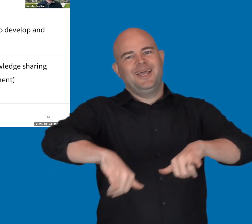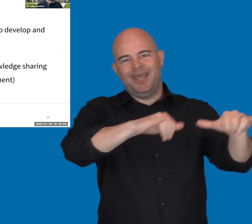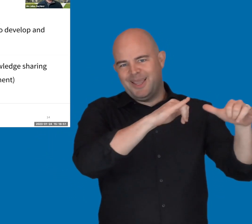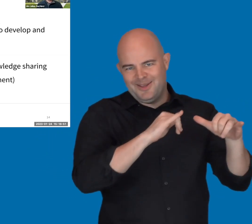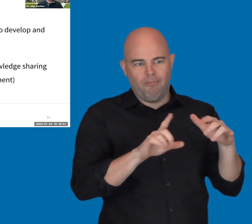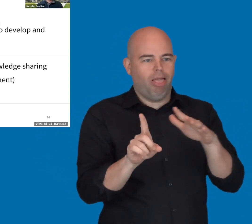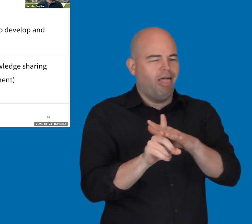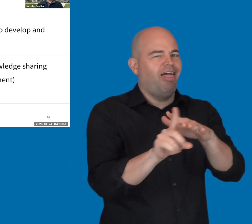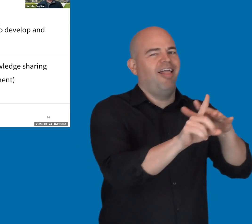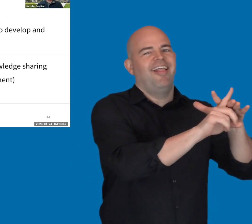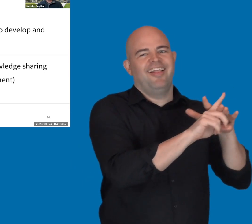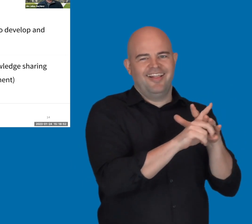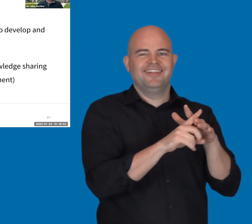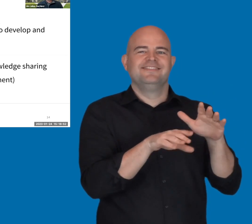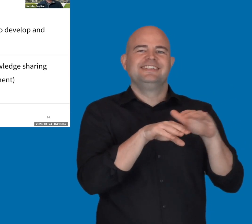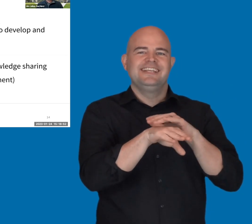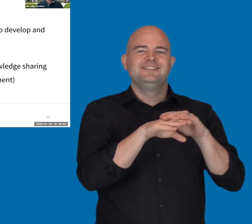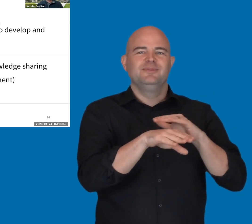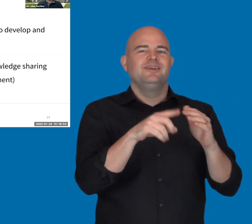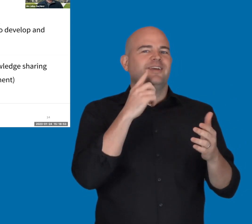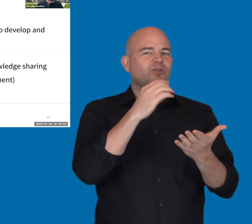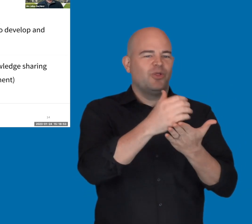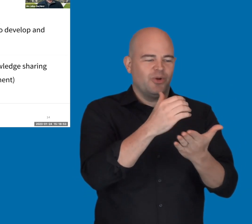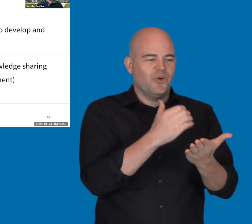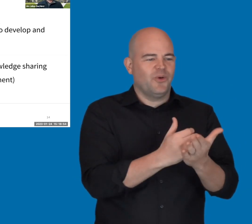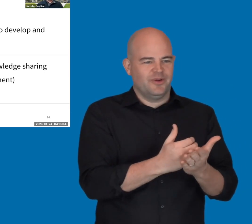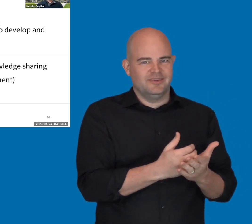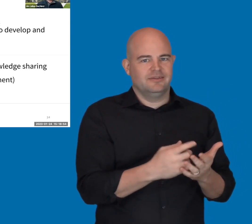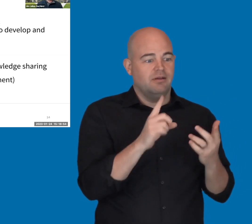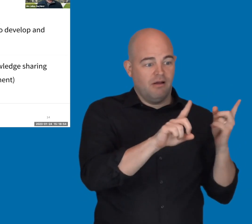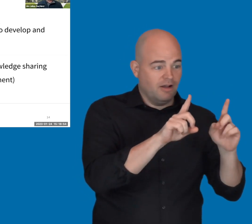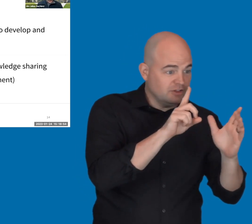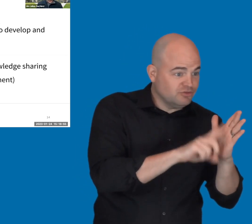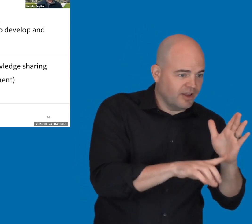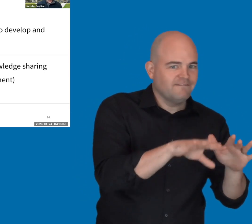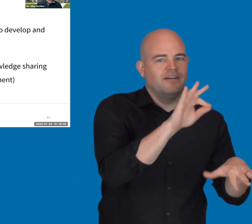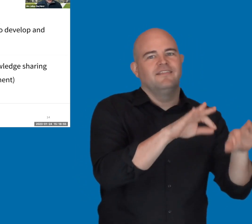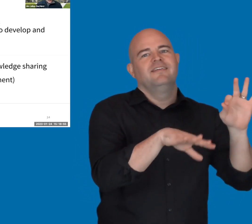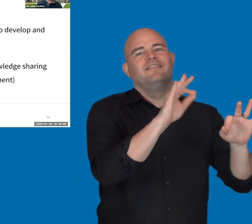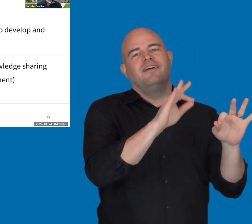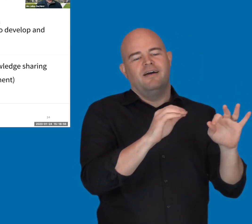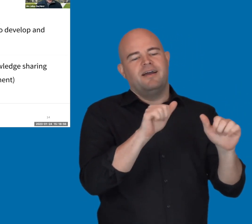really important. We do have a course review program in development right now